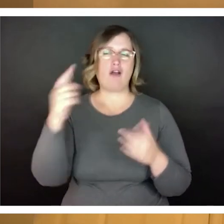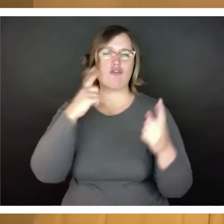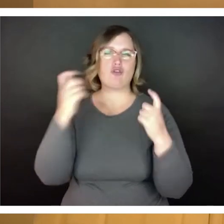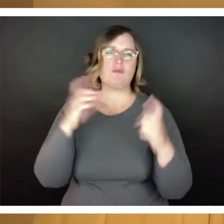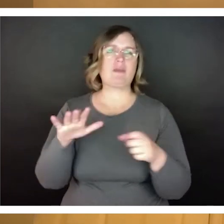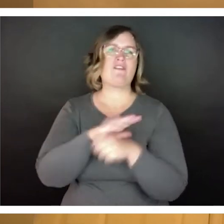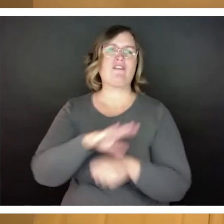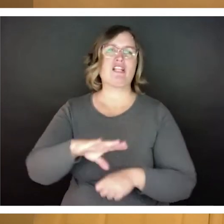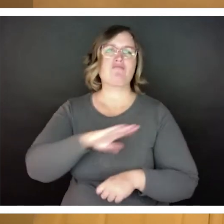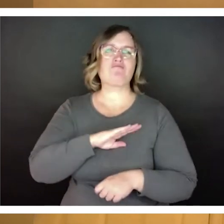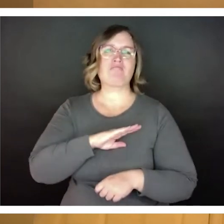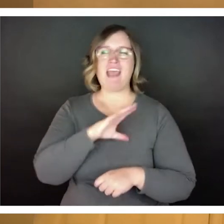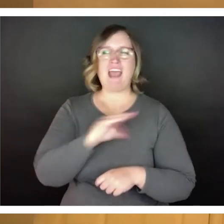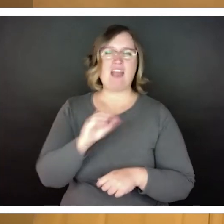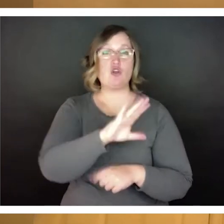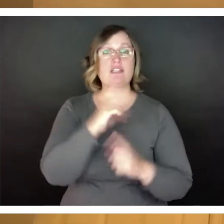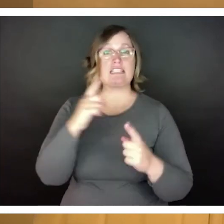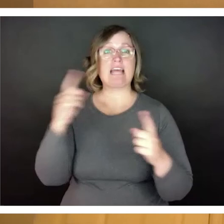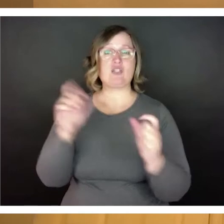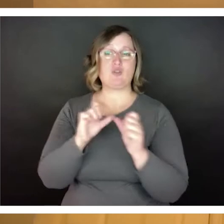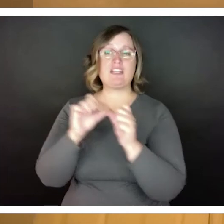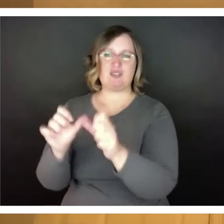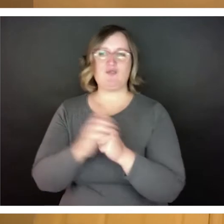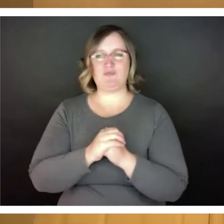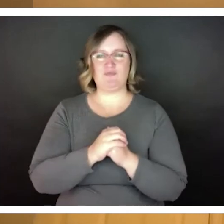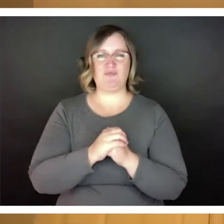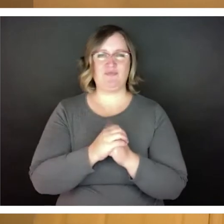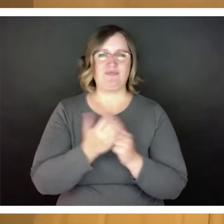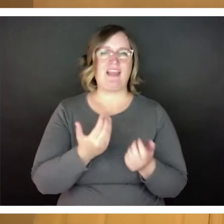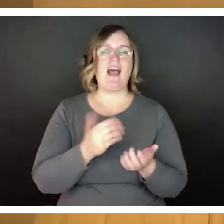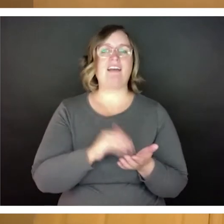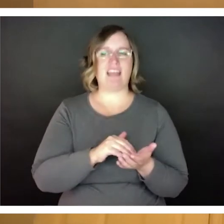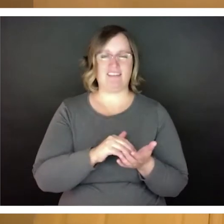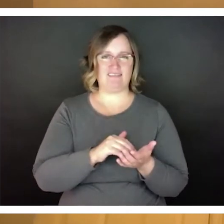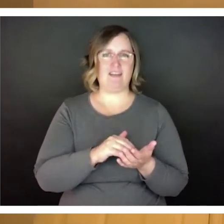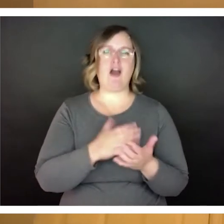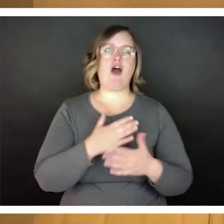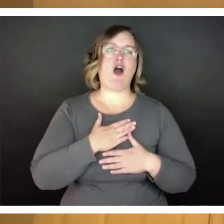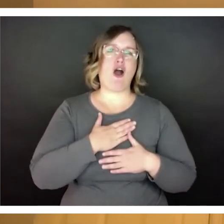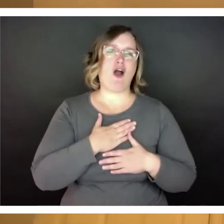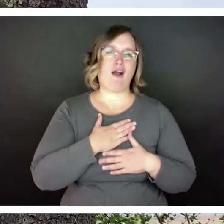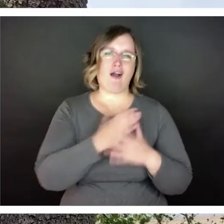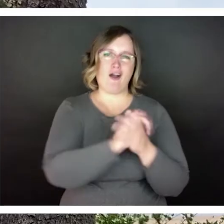and your success continue. Again, hearty congratulations. Well done.